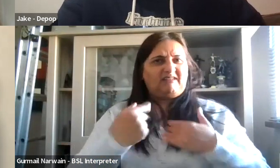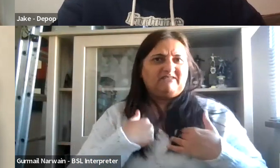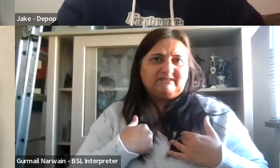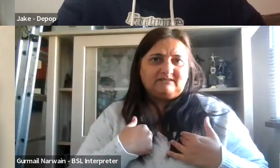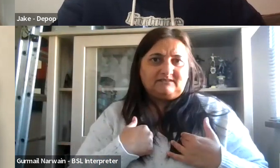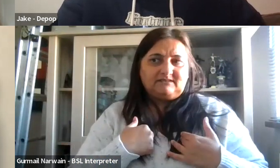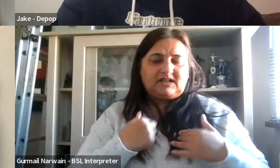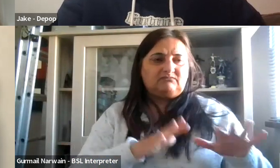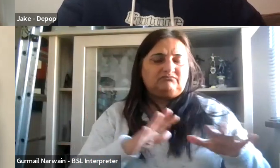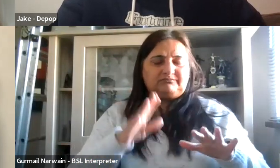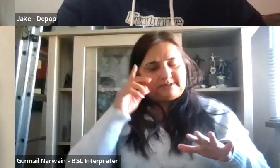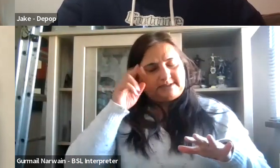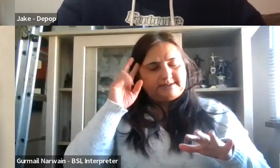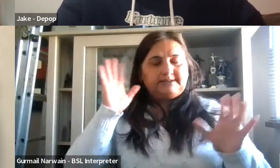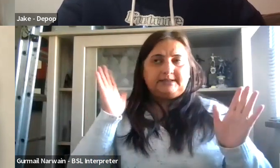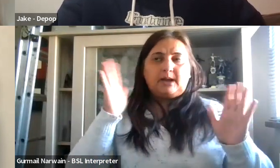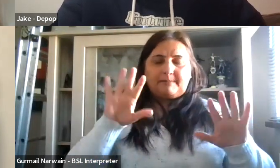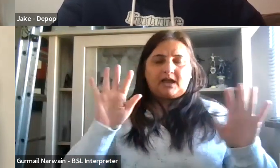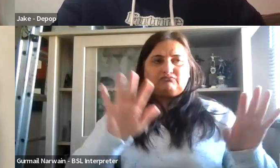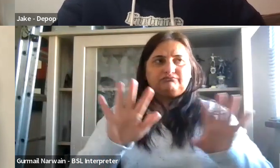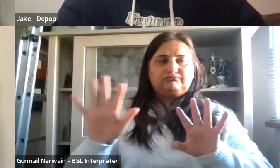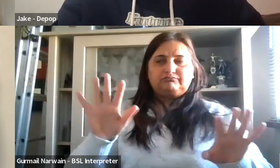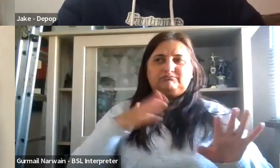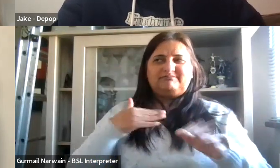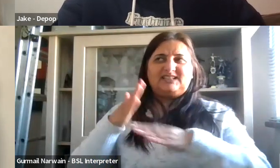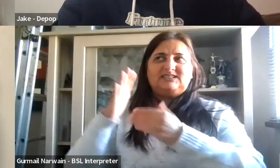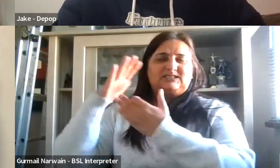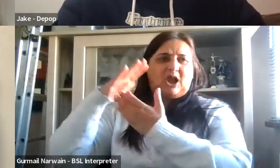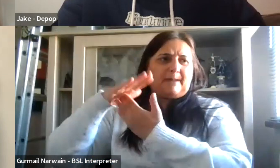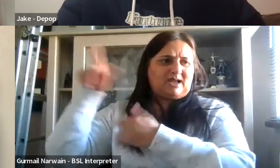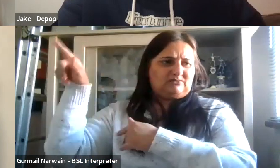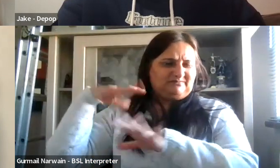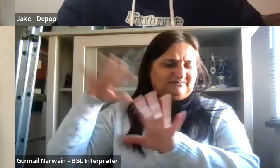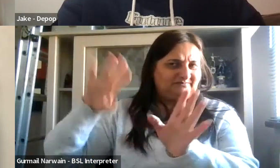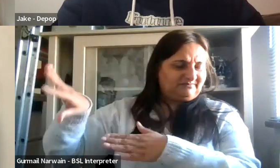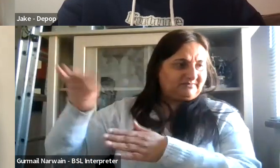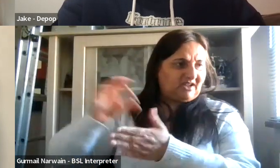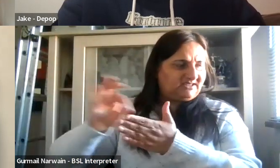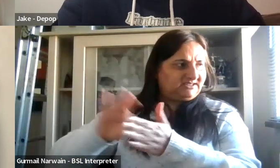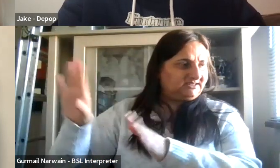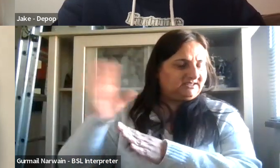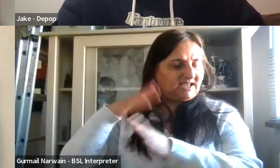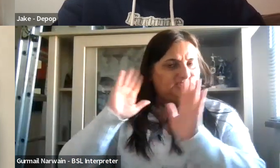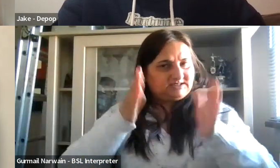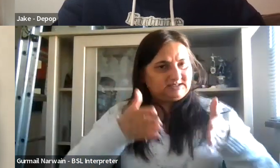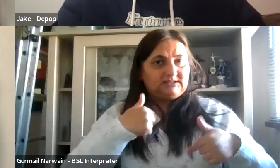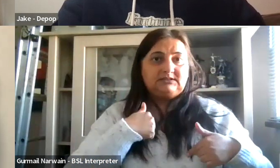And take a moment to regroup if you need a bit of a time out from the rest of the office. And there's loads of signage reminding you of the space and the focus area and to respect those areas.